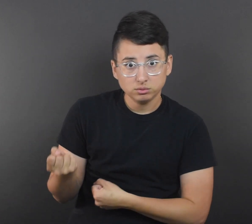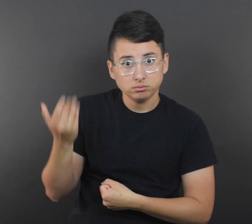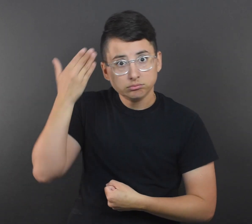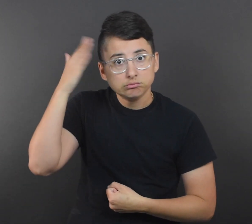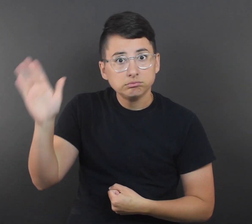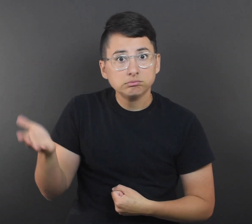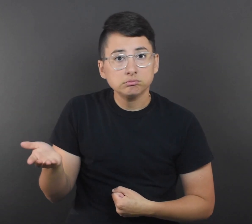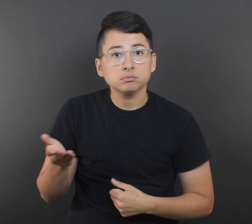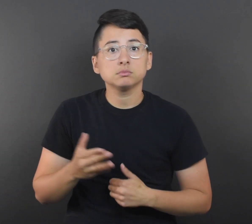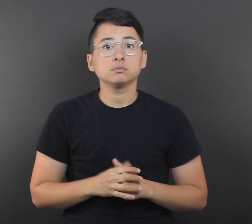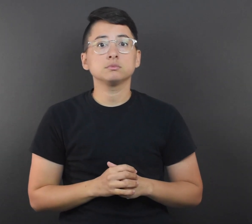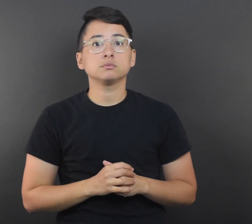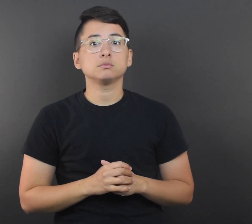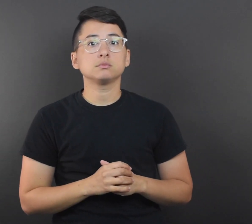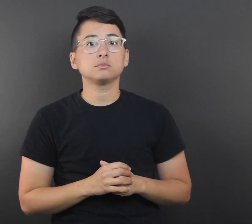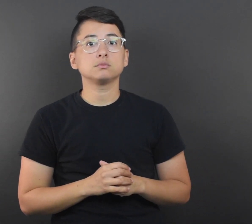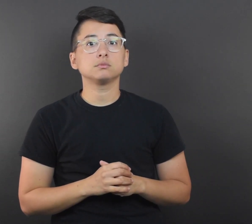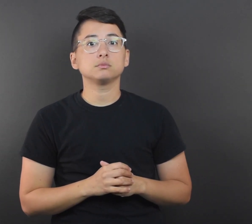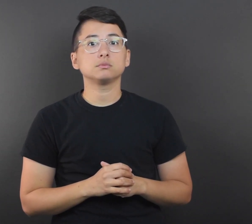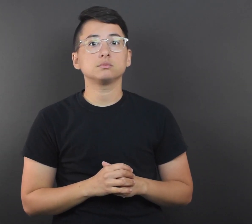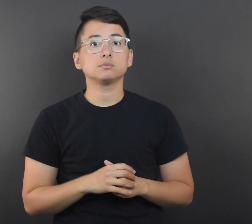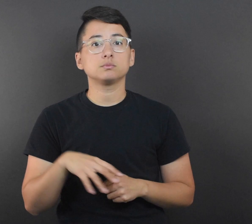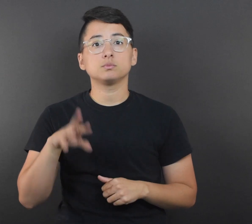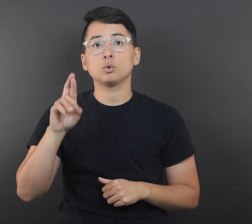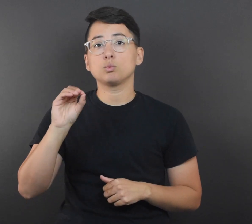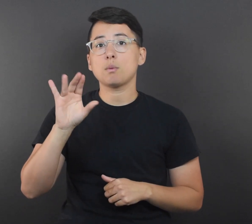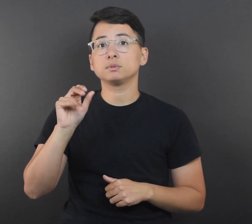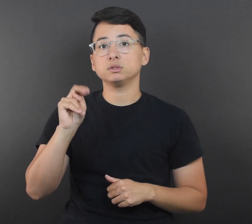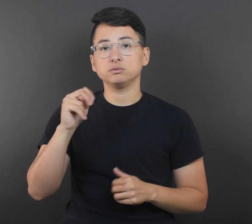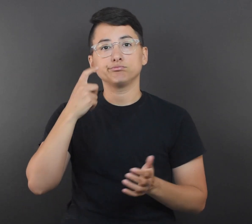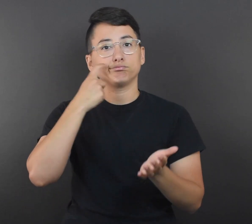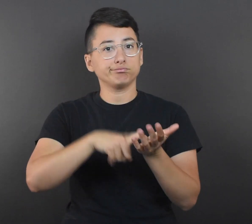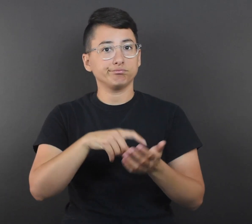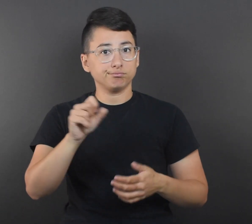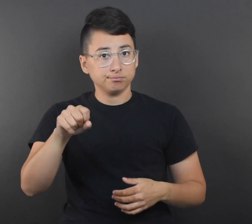For instance, Robinson noted that some “people are fearful that there wasn’t